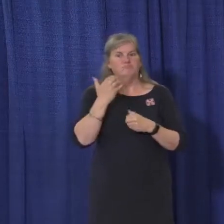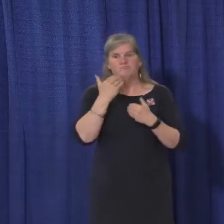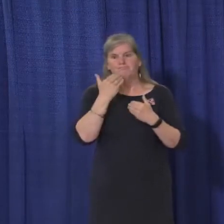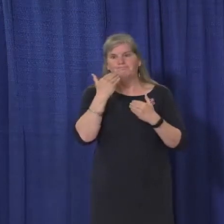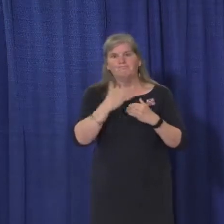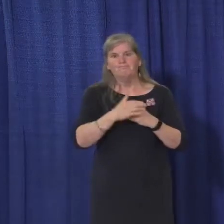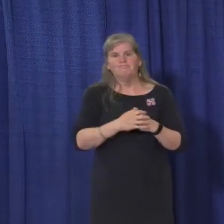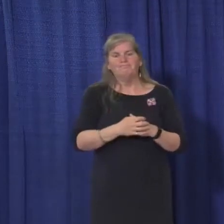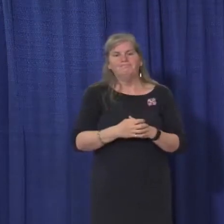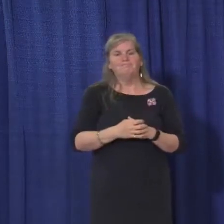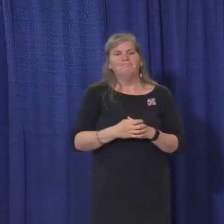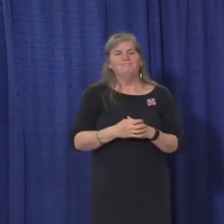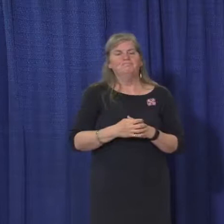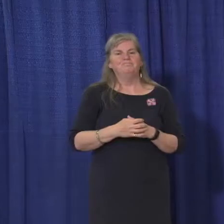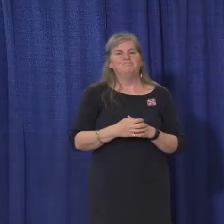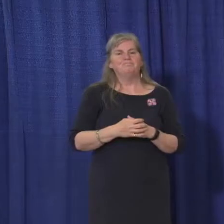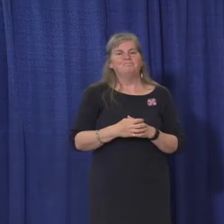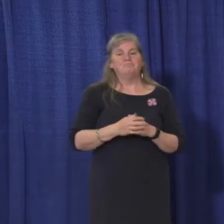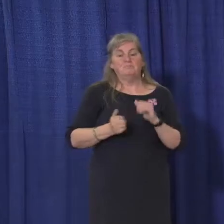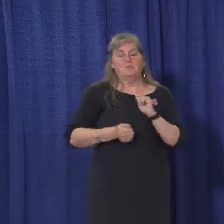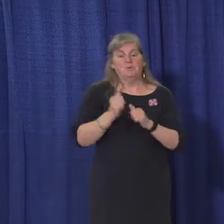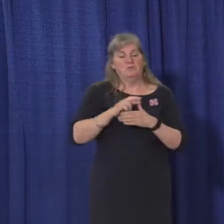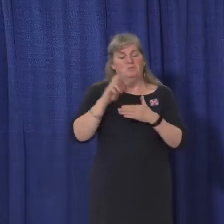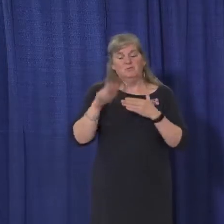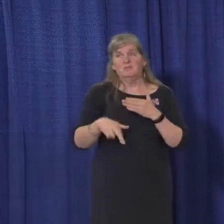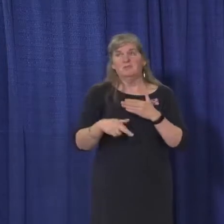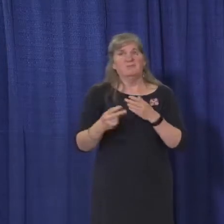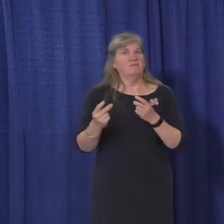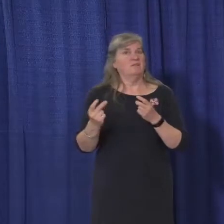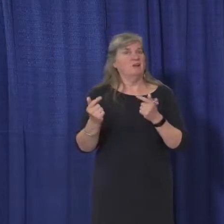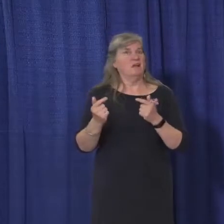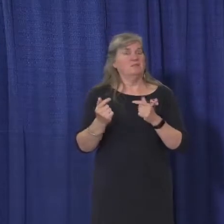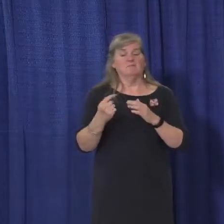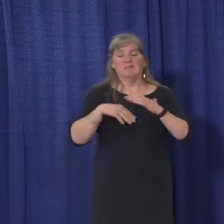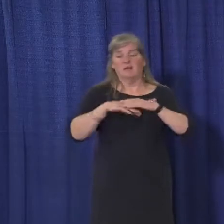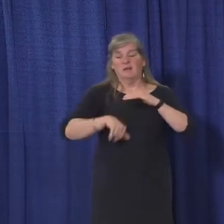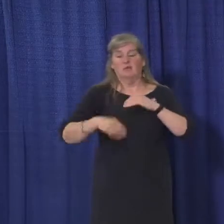considering the travel involved. Most of our results are coming